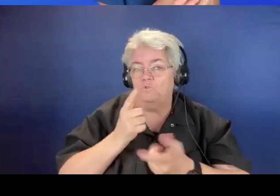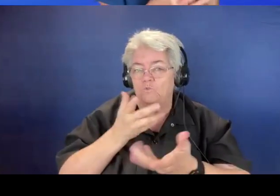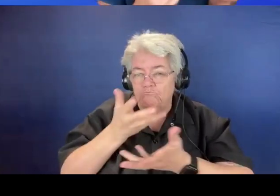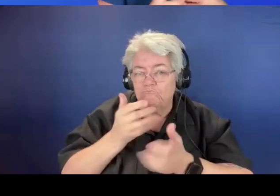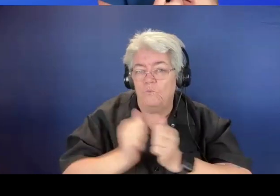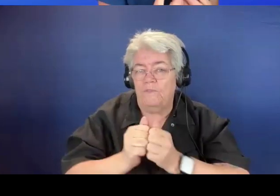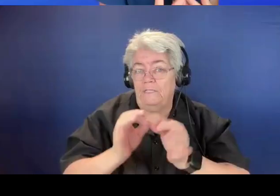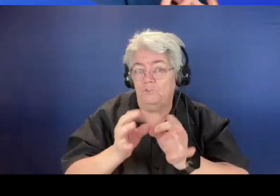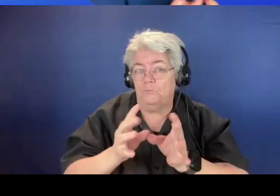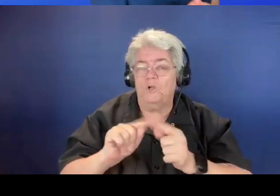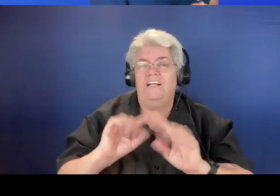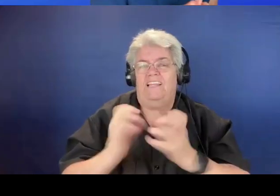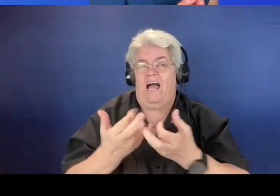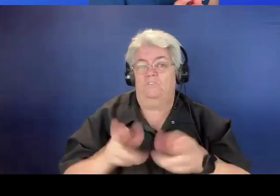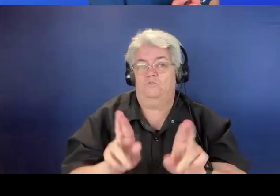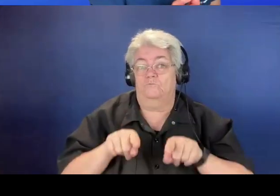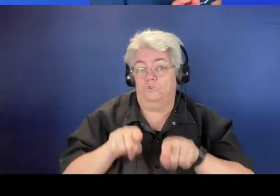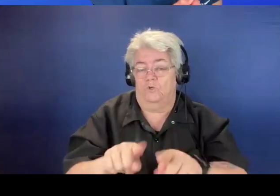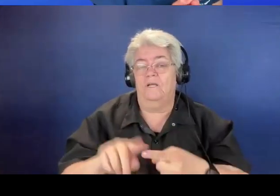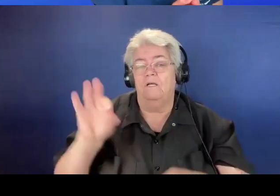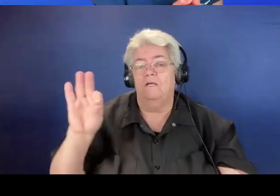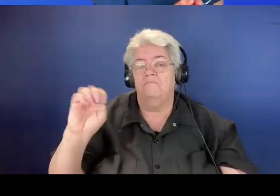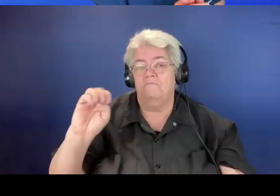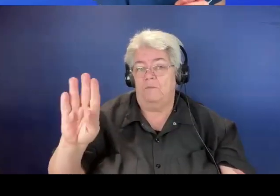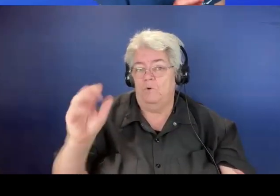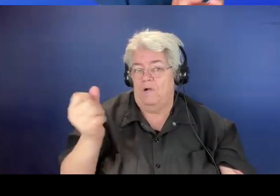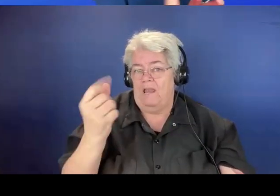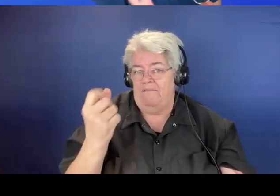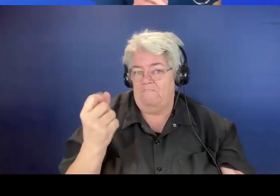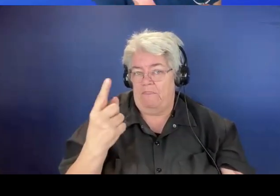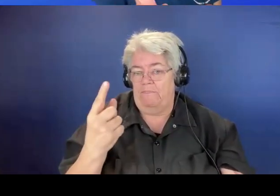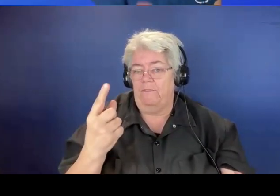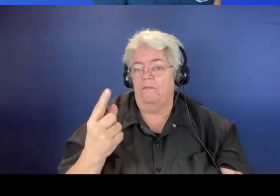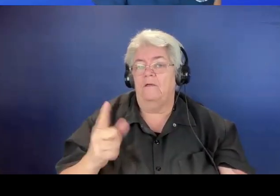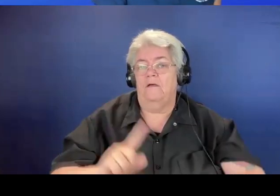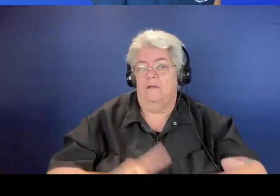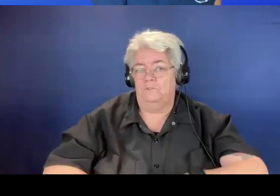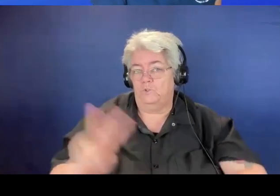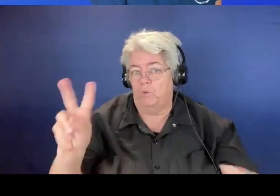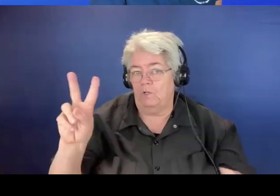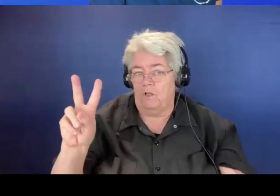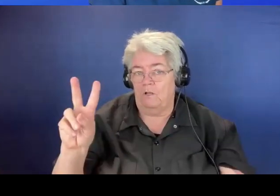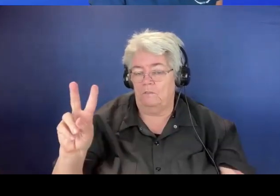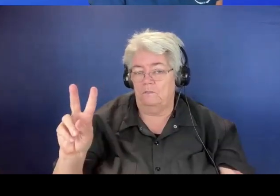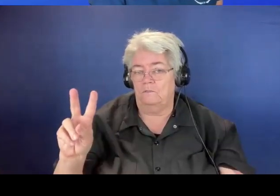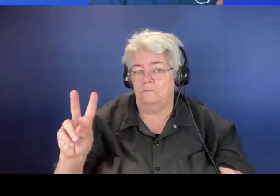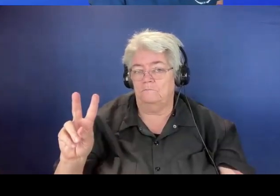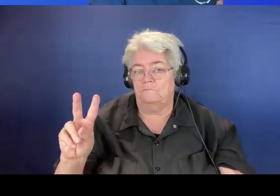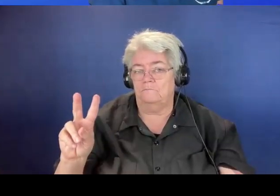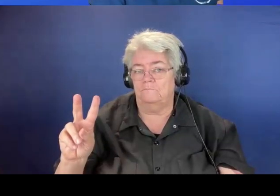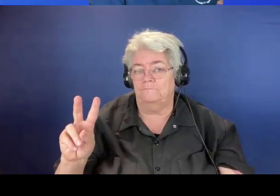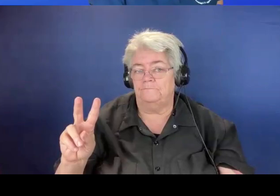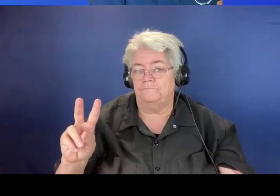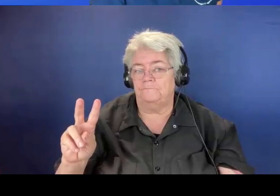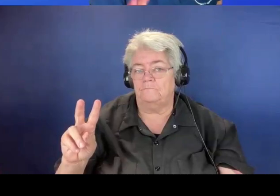So, join us next month, that is February 11th again at 2:00.